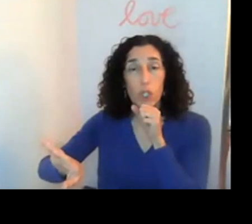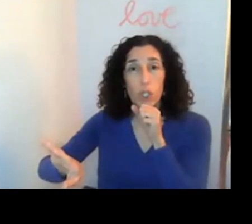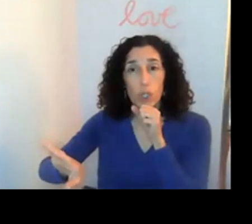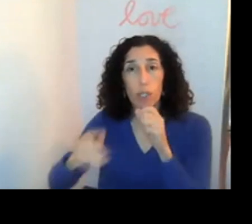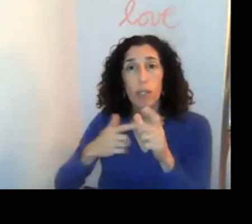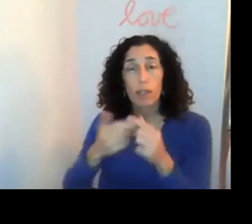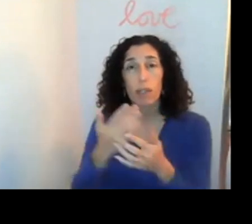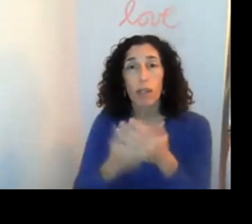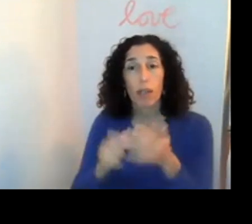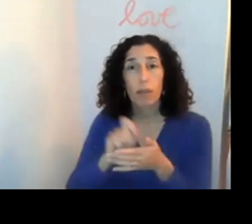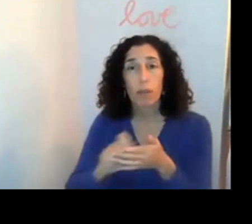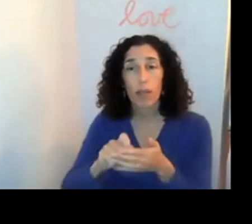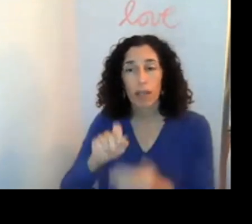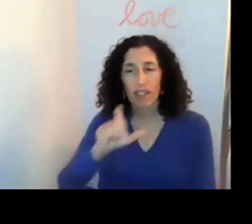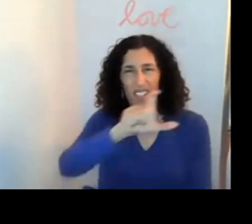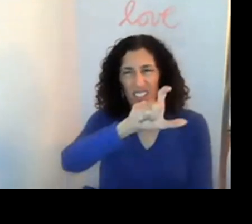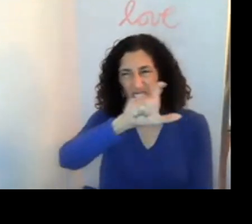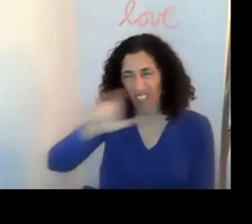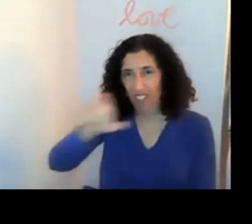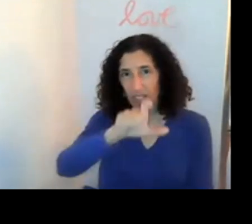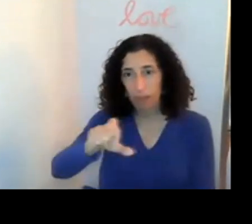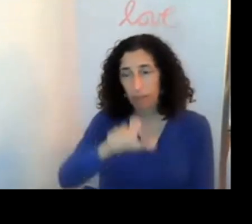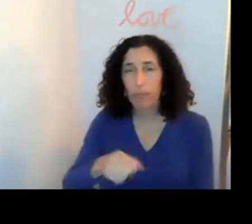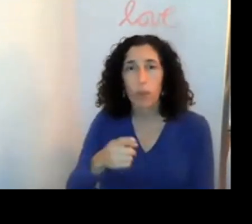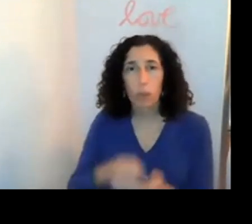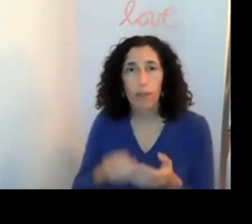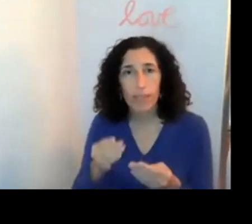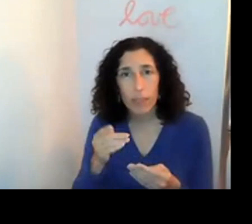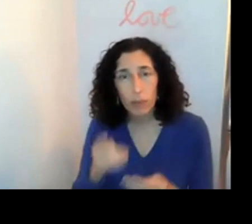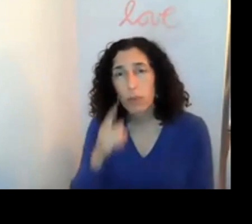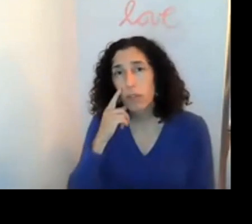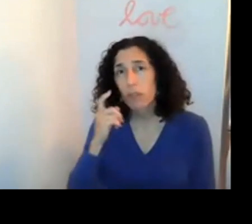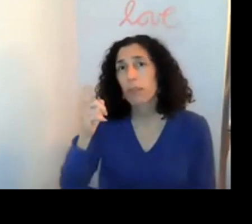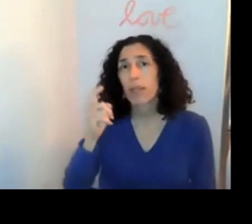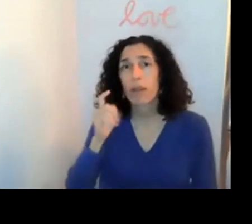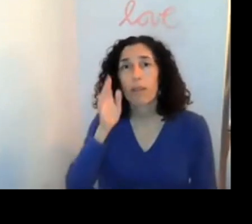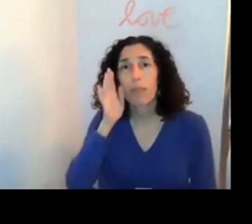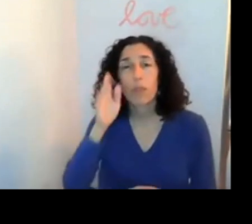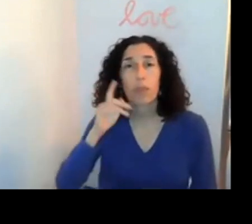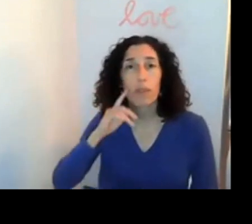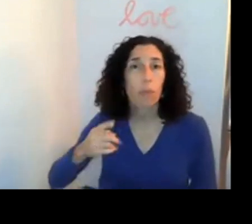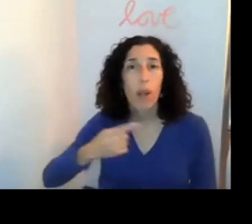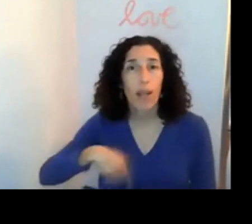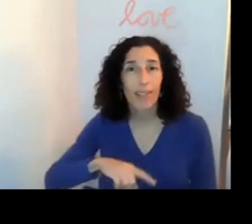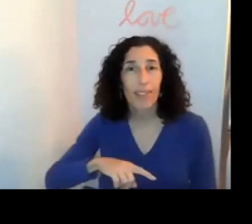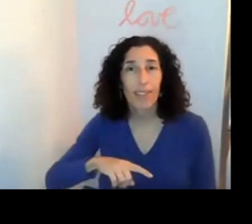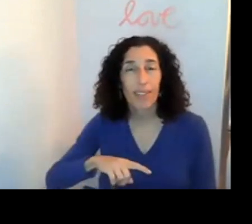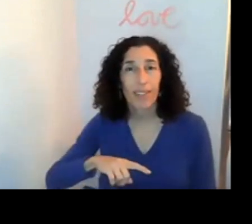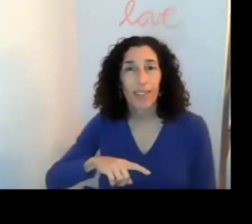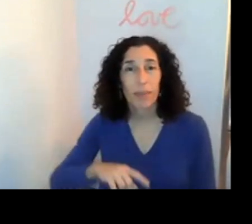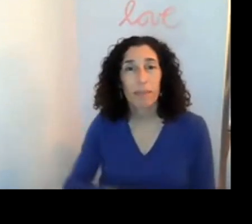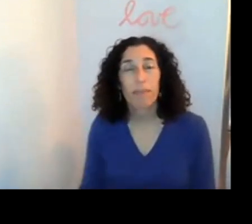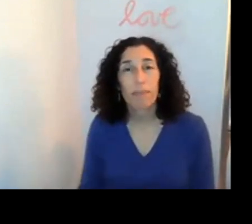image because it's purely decorative and they're not necessary. I thought that was so interesting